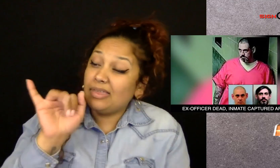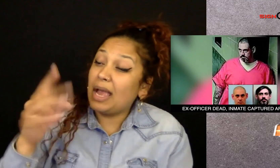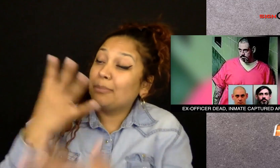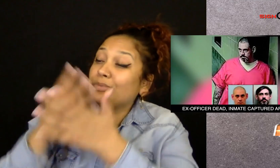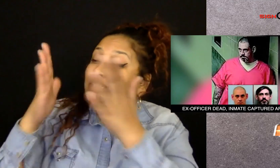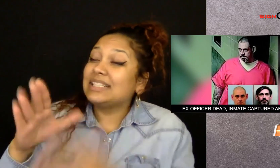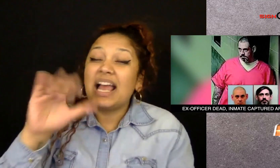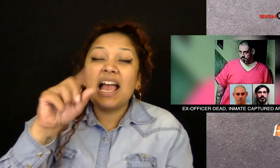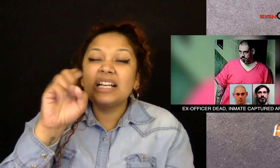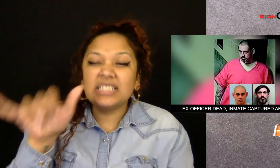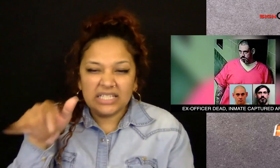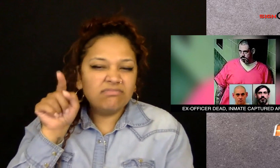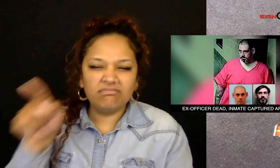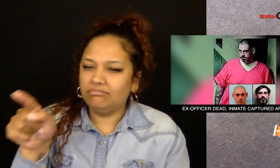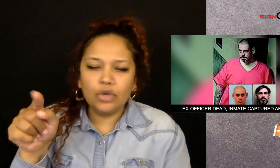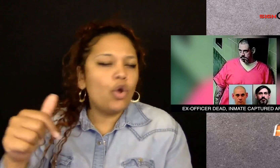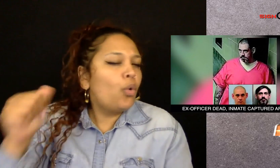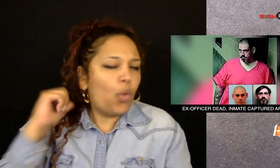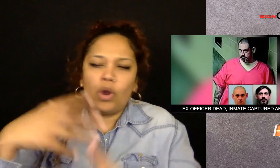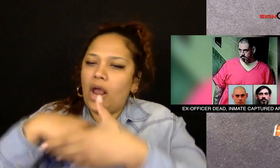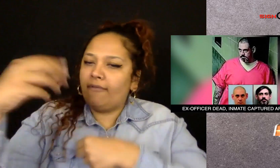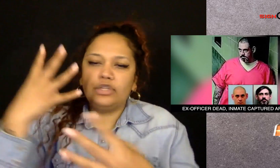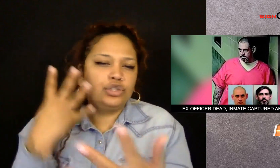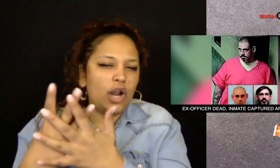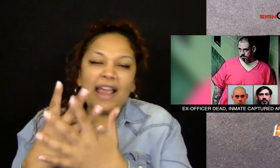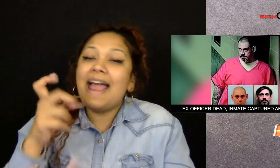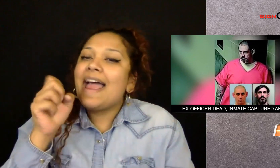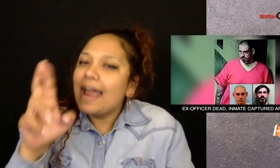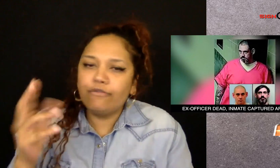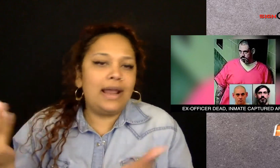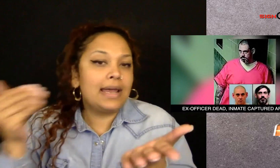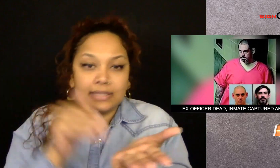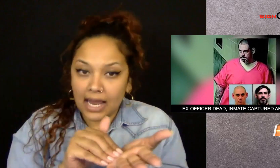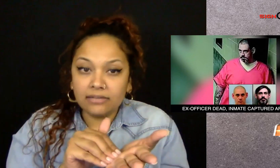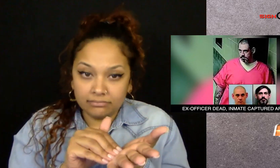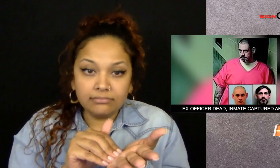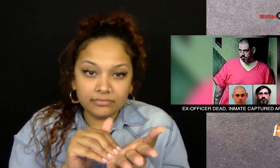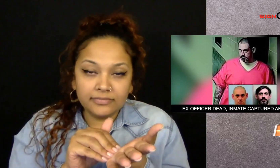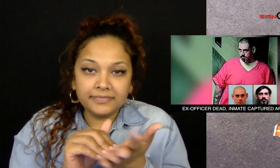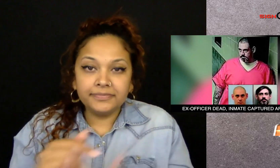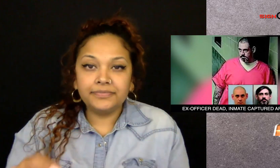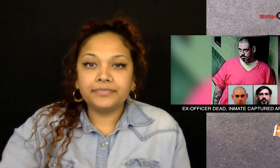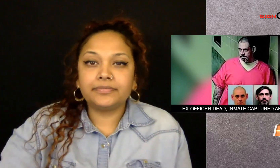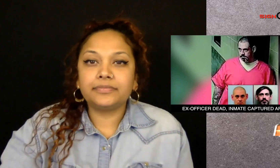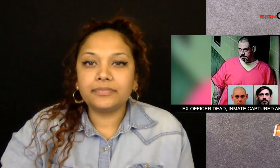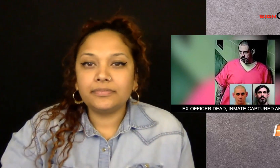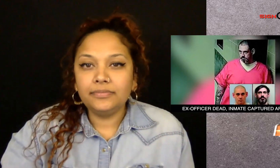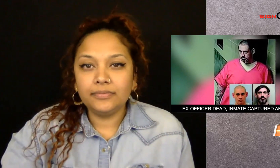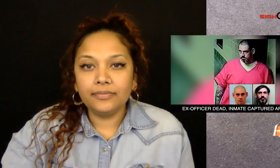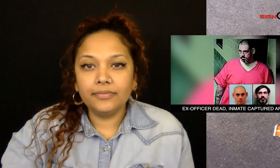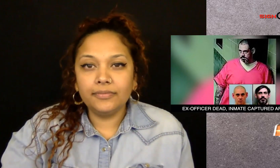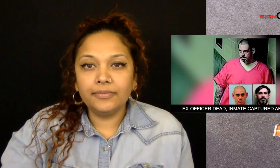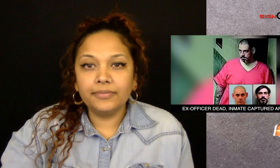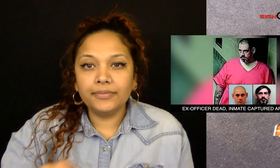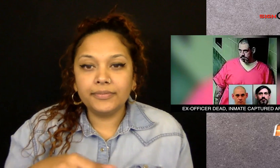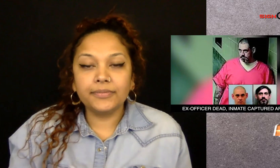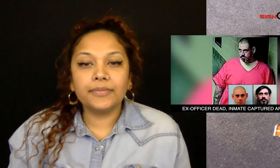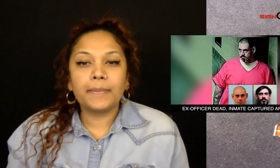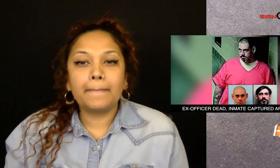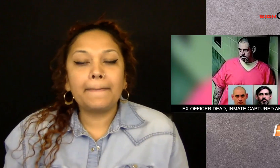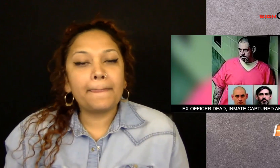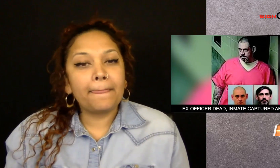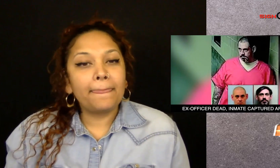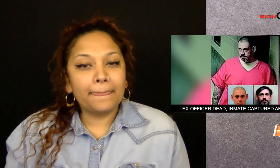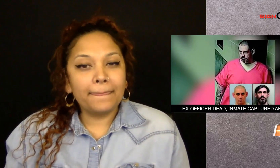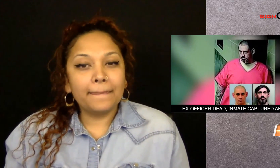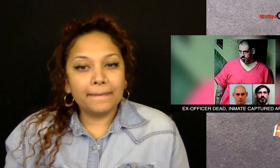where he was held previously the sheriff vowed Casey White is not getting